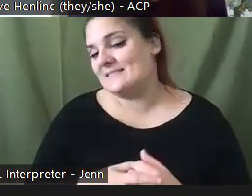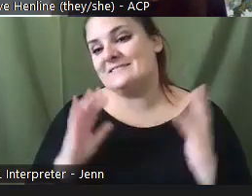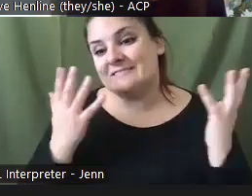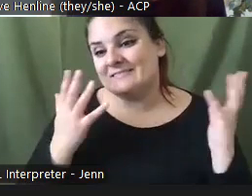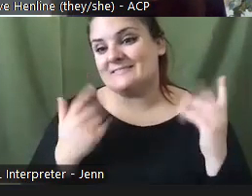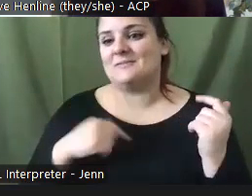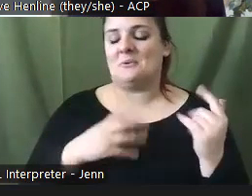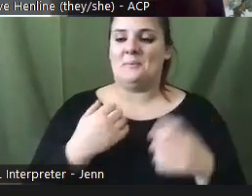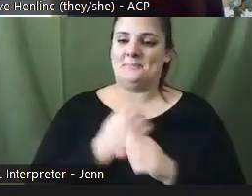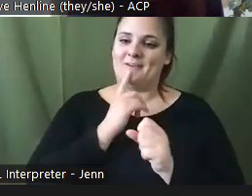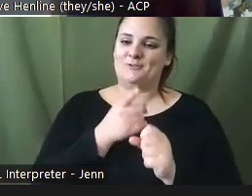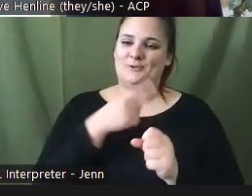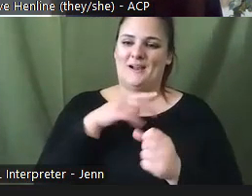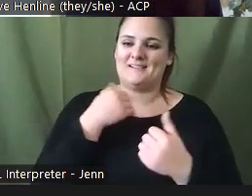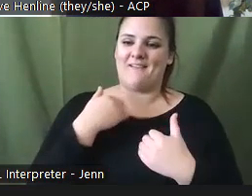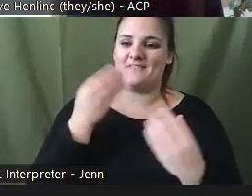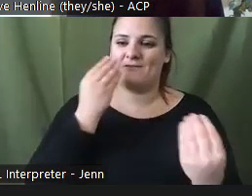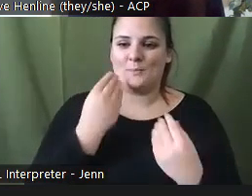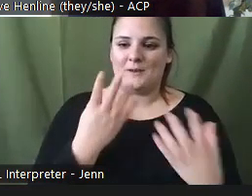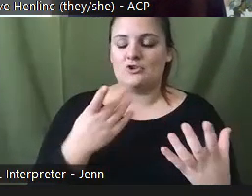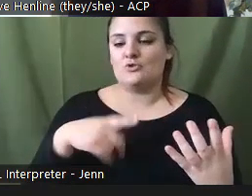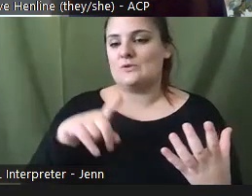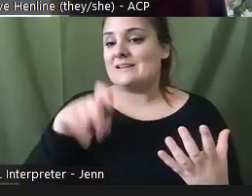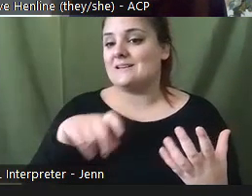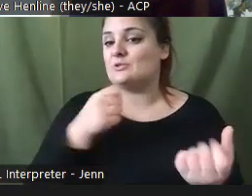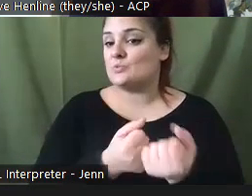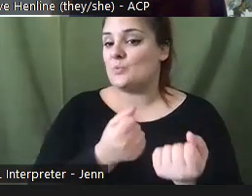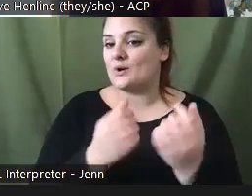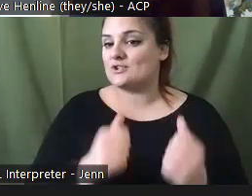sure that everybody has the information they need to support survivors. So awesome. Awesome